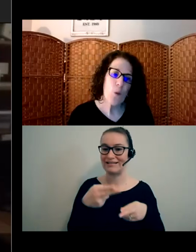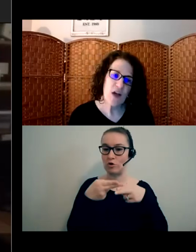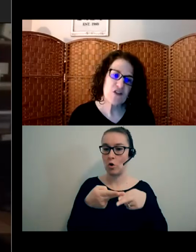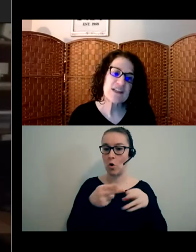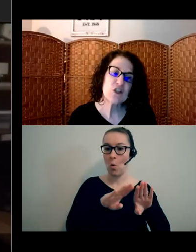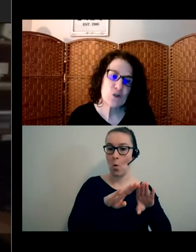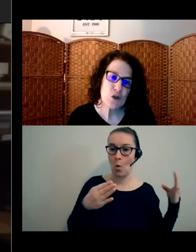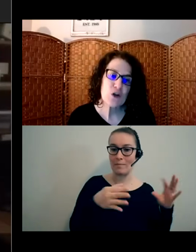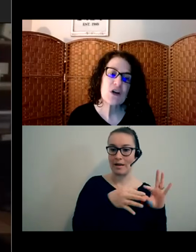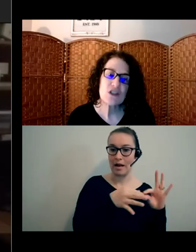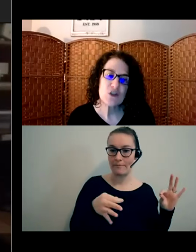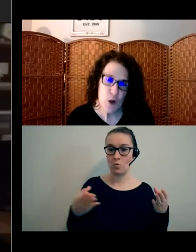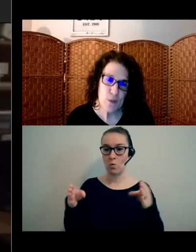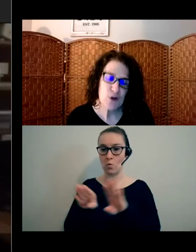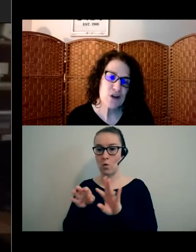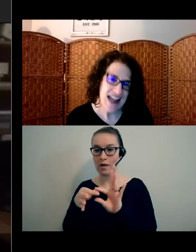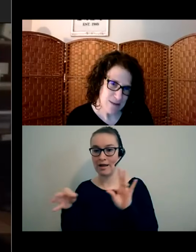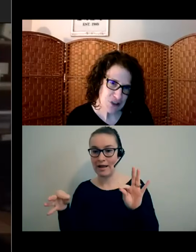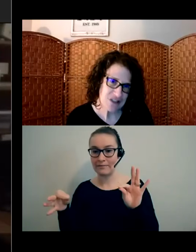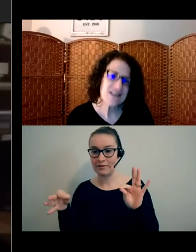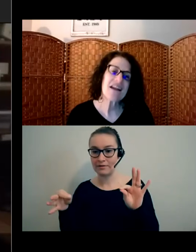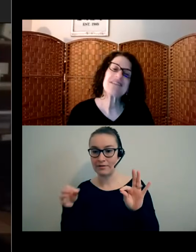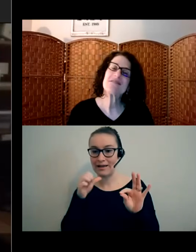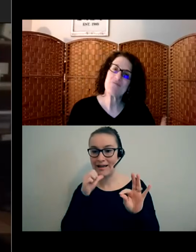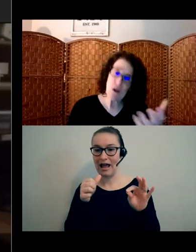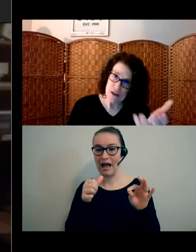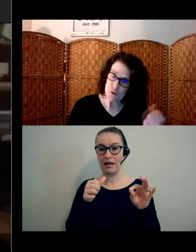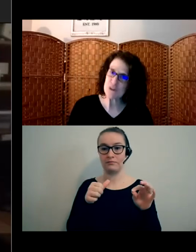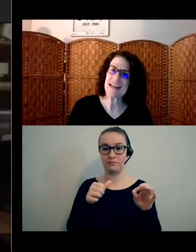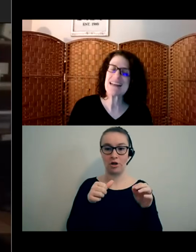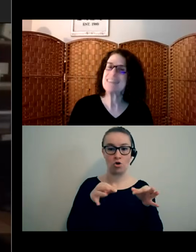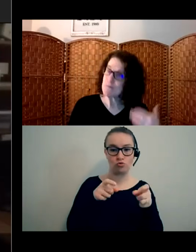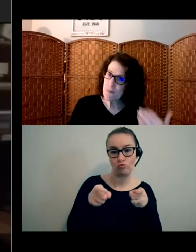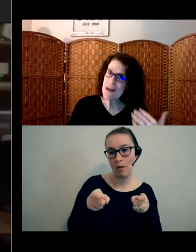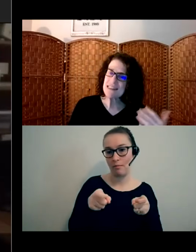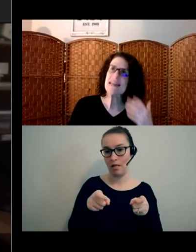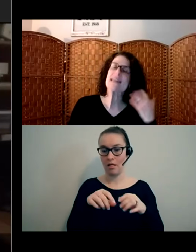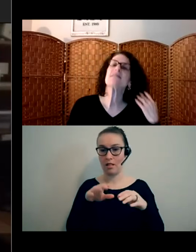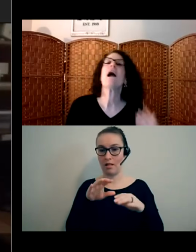rather than 'user controllable captions'?" I'll tell you two things that seem to make sense.